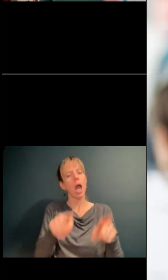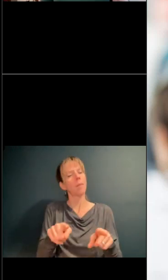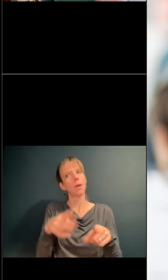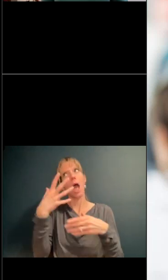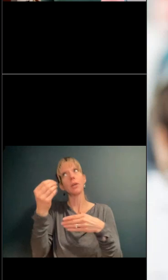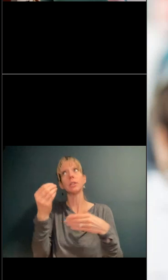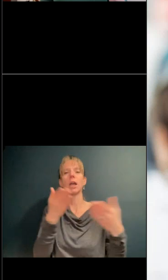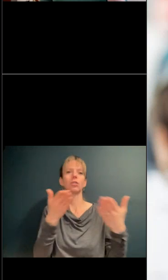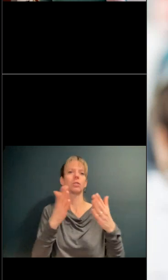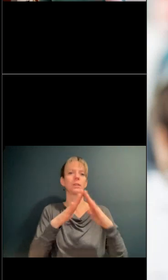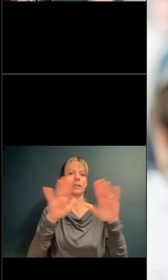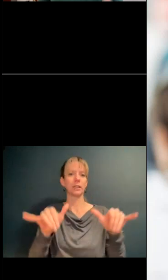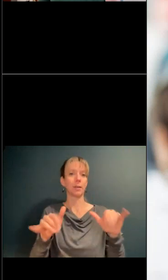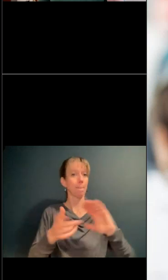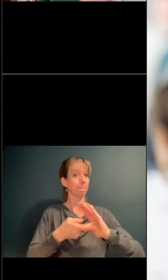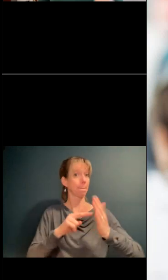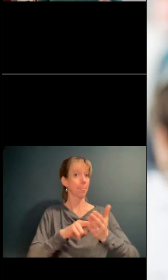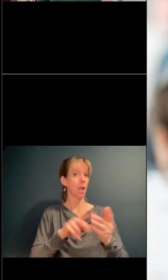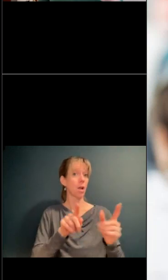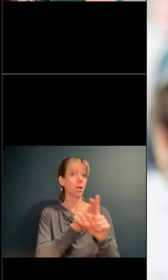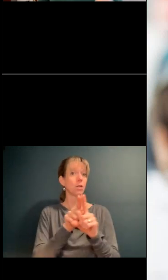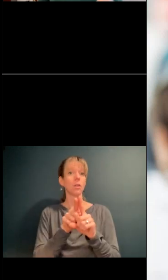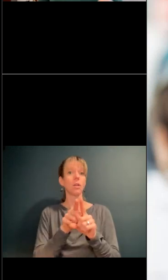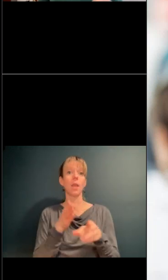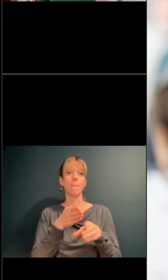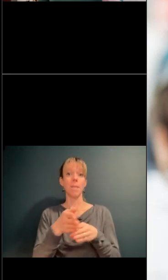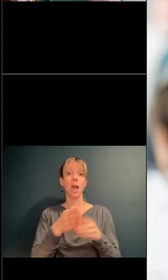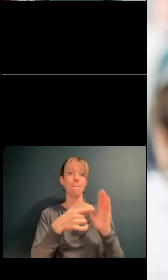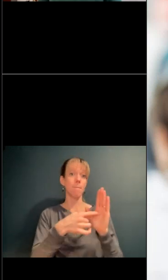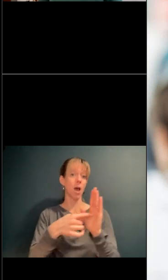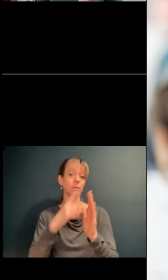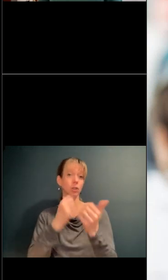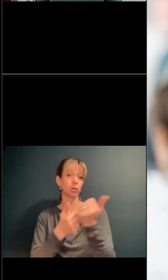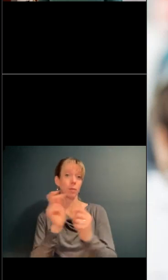It also means our primary models for supporting people cannot be separate or segregated